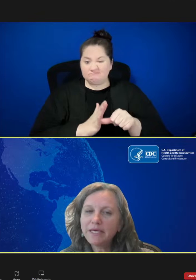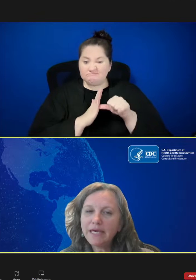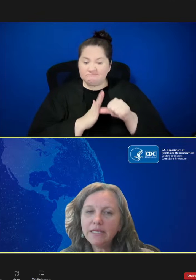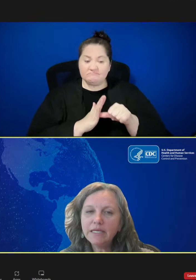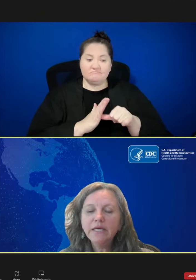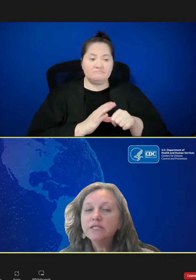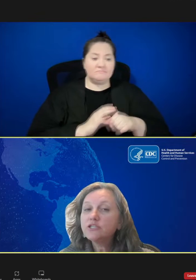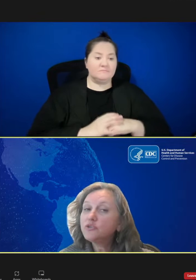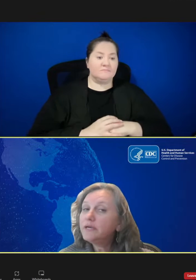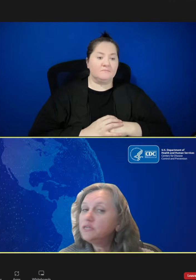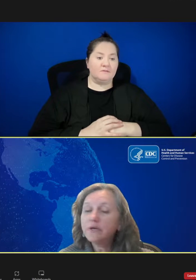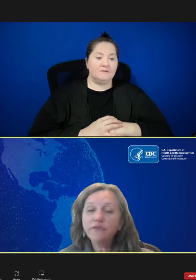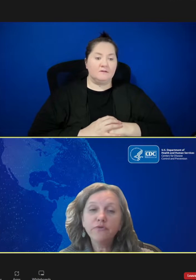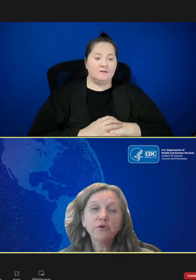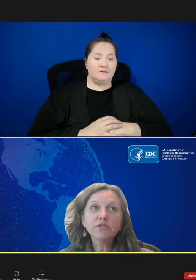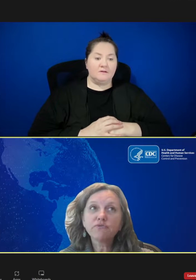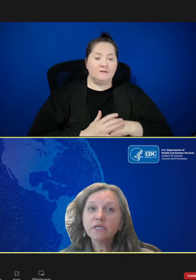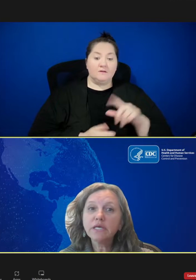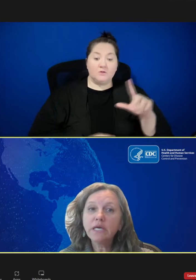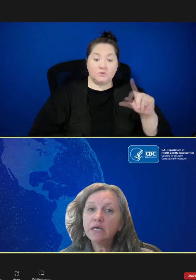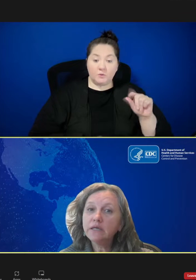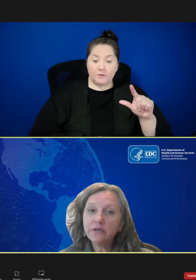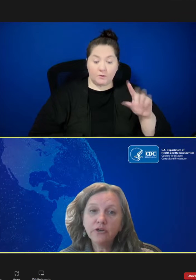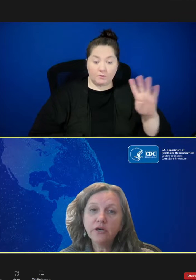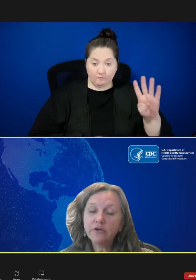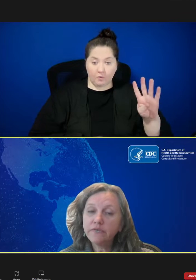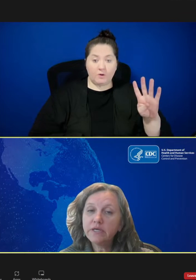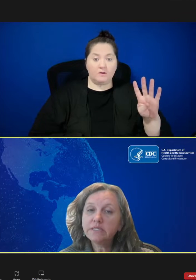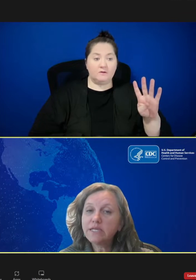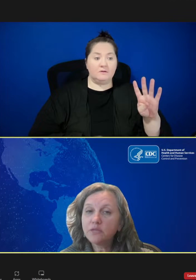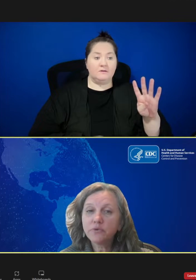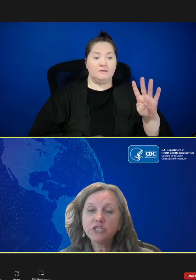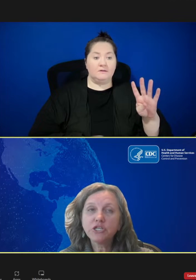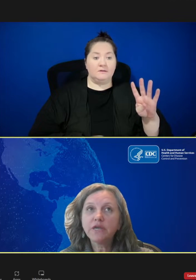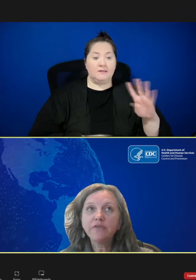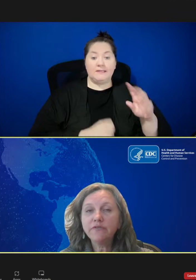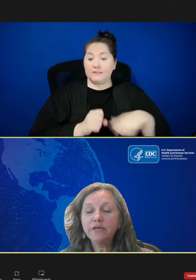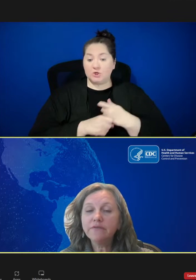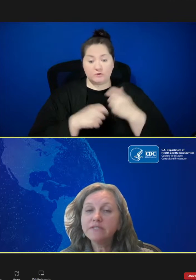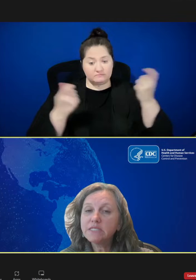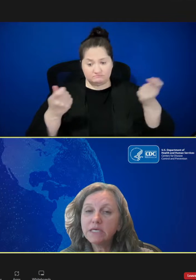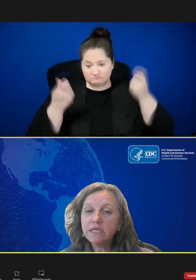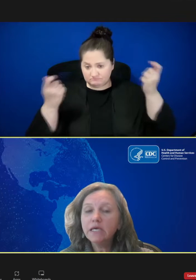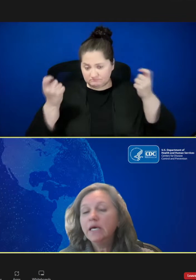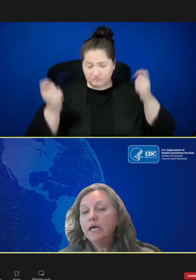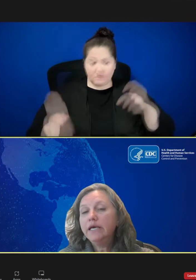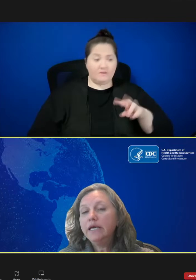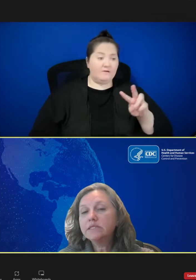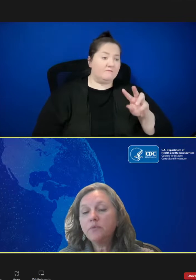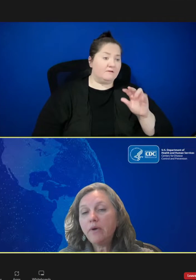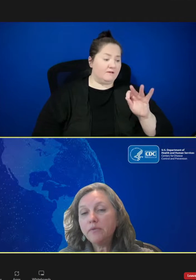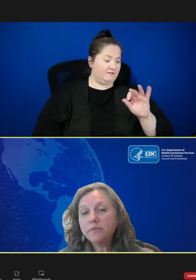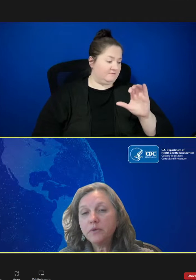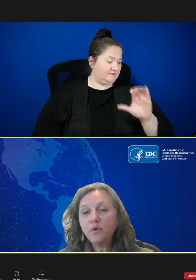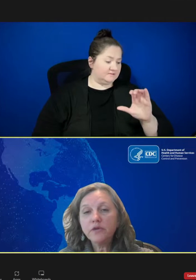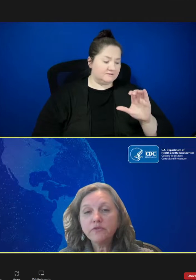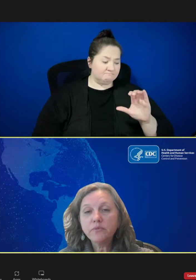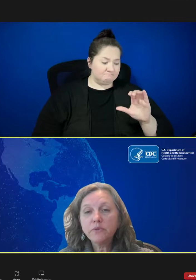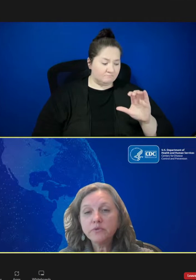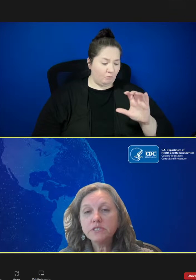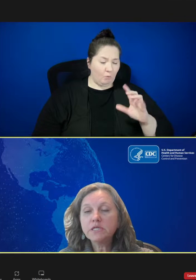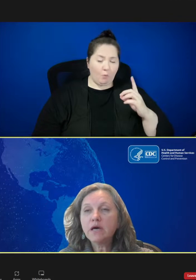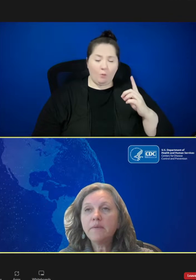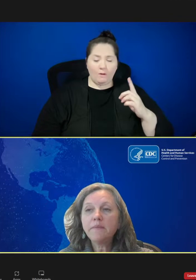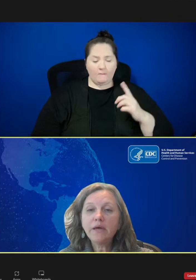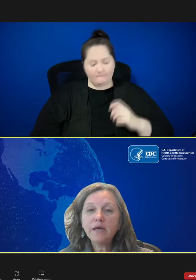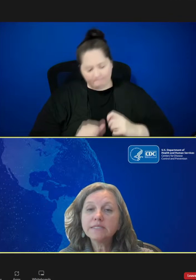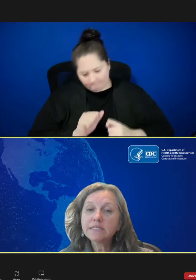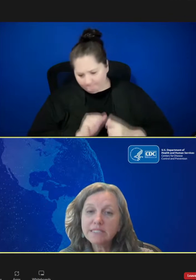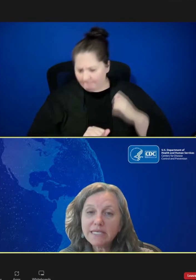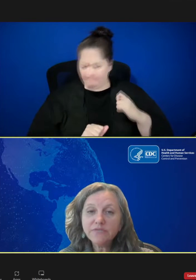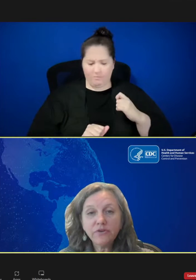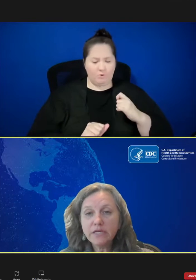again. So, 2024 is really a year of celebration. I think VFC is probably one of the most successful